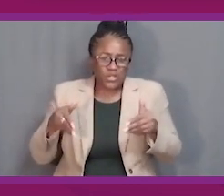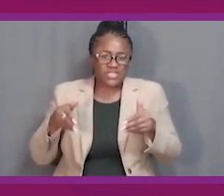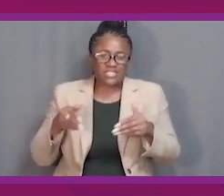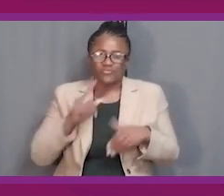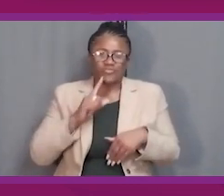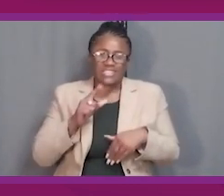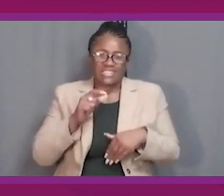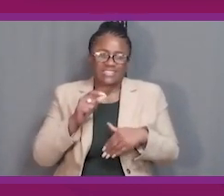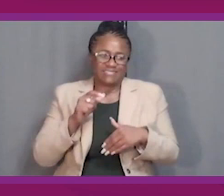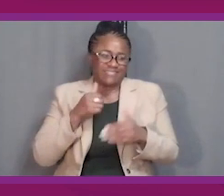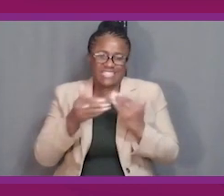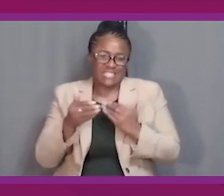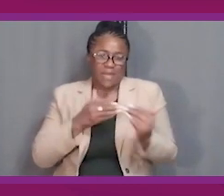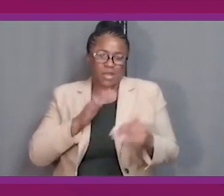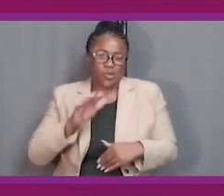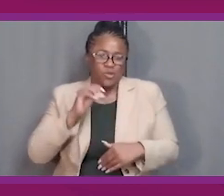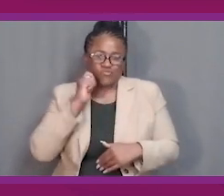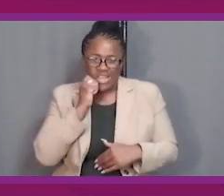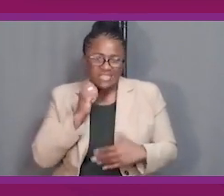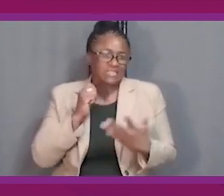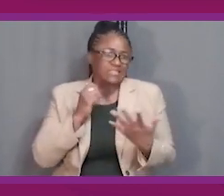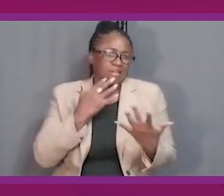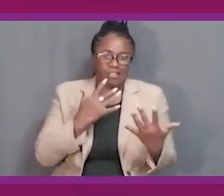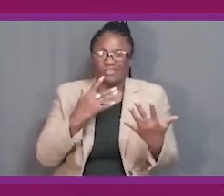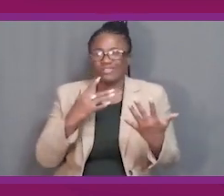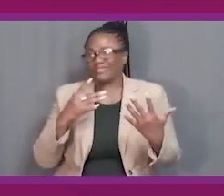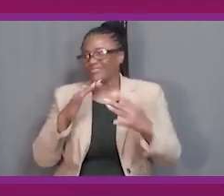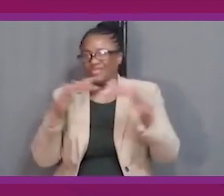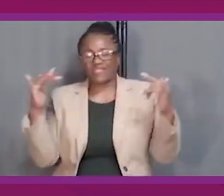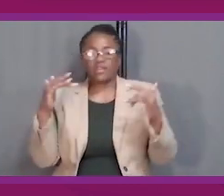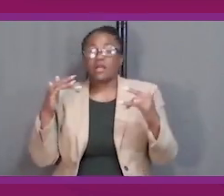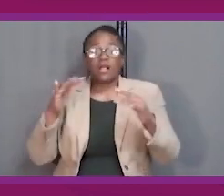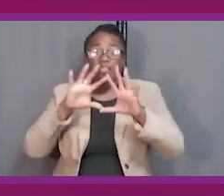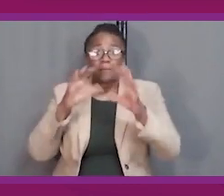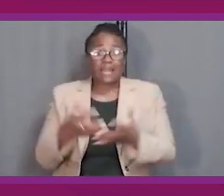come together to fight this. And so I also think that given that and given how not only